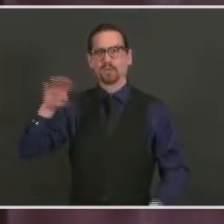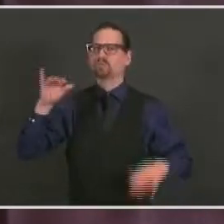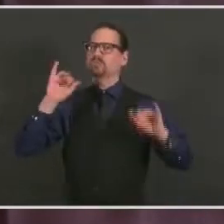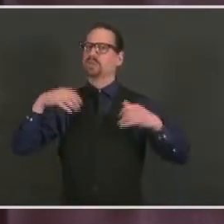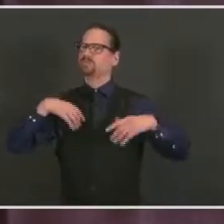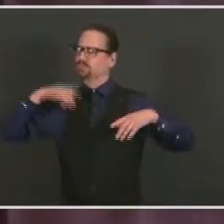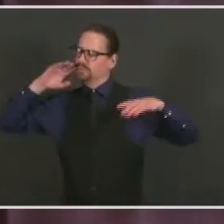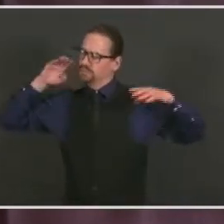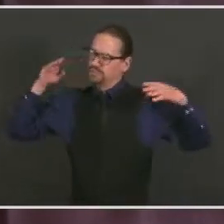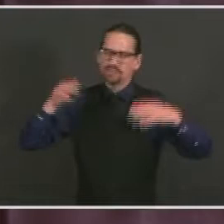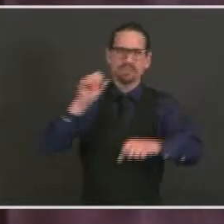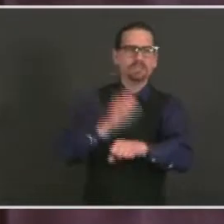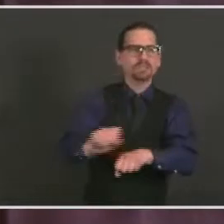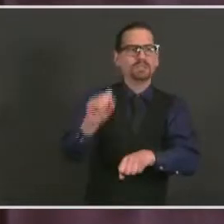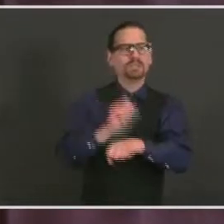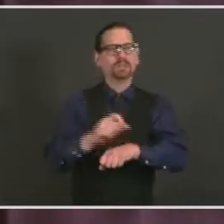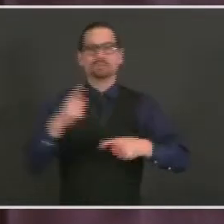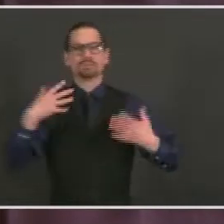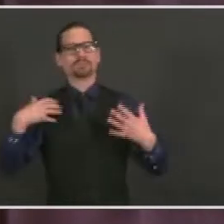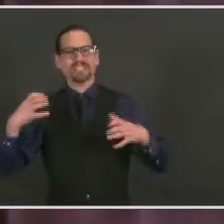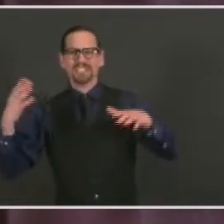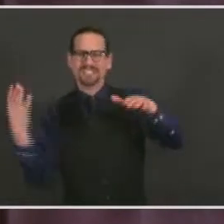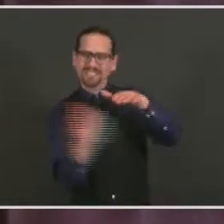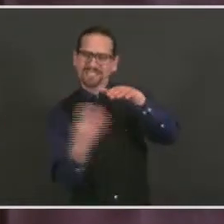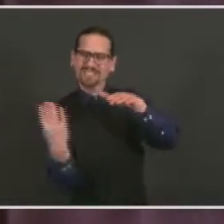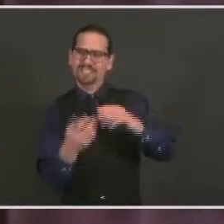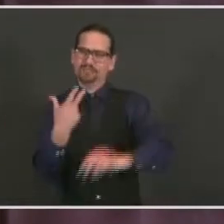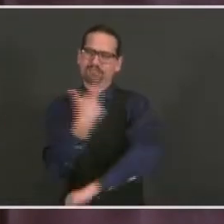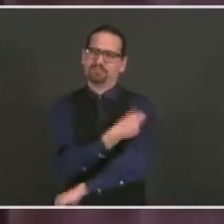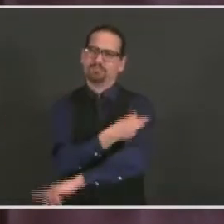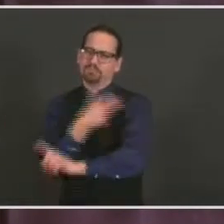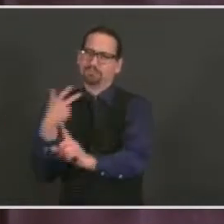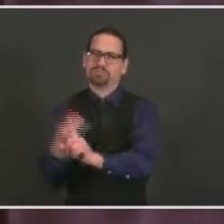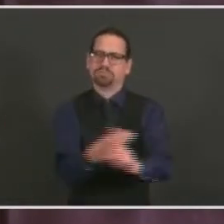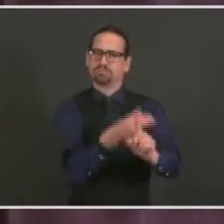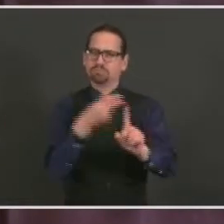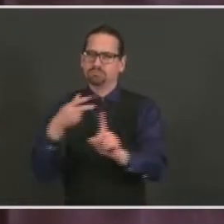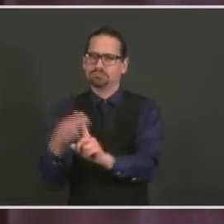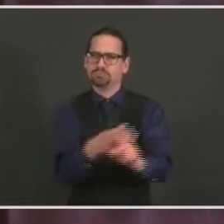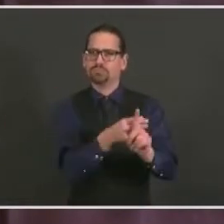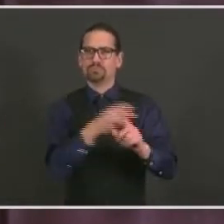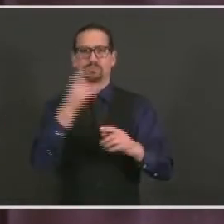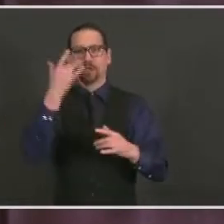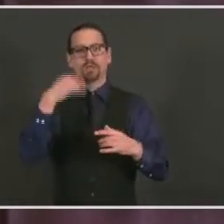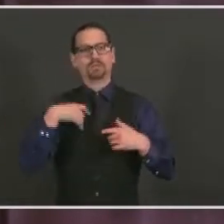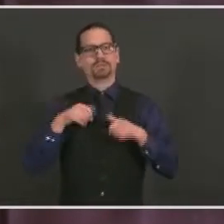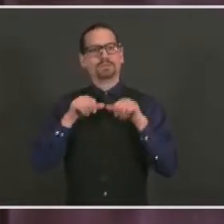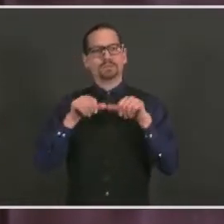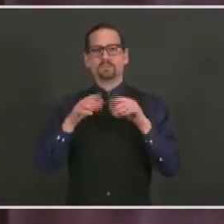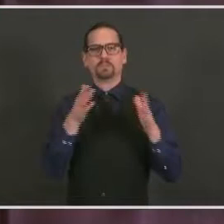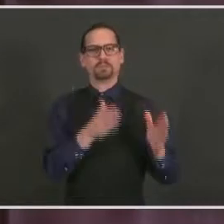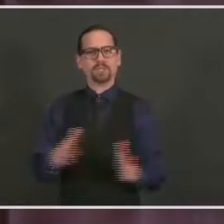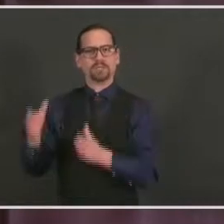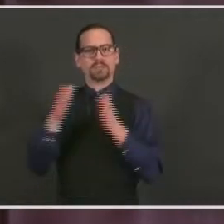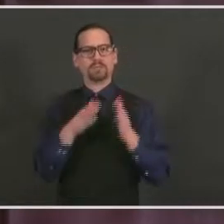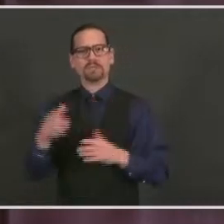40,355 SECOND DOSES. TO THIS POINT. WE HAVE BEEN VERY TARGETED WE ARE VACCINATING. DURING THE FIRST PORTION OF